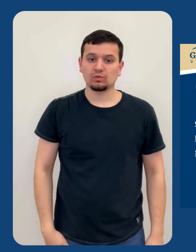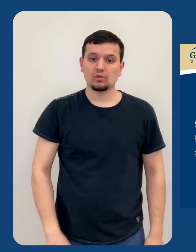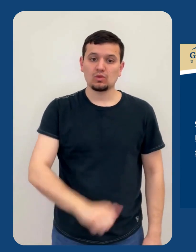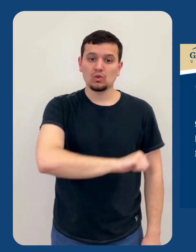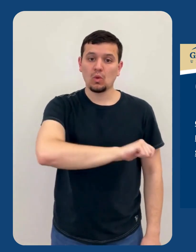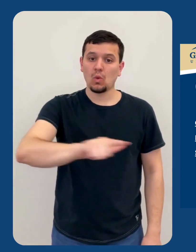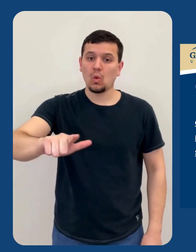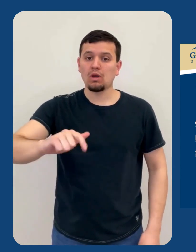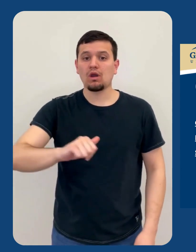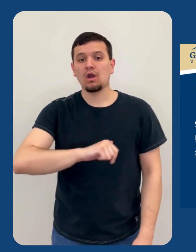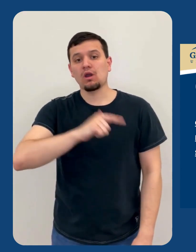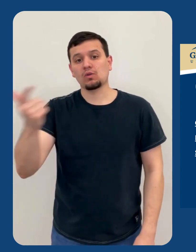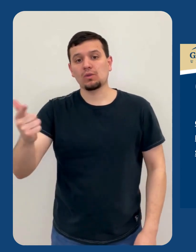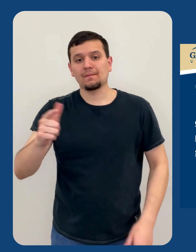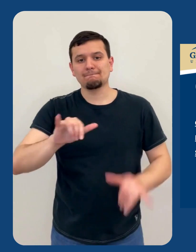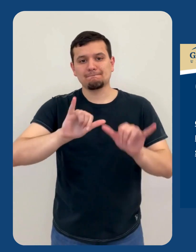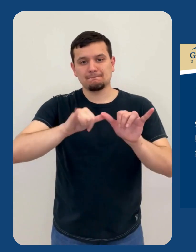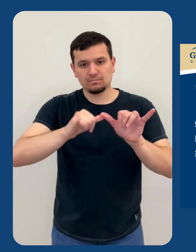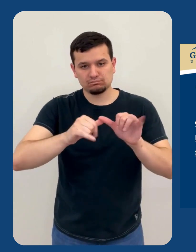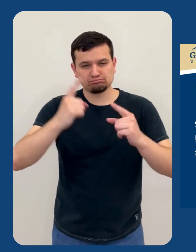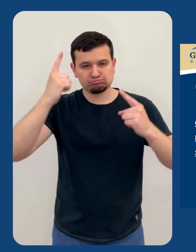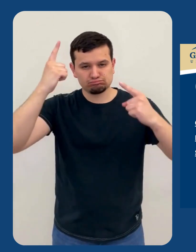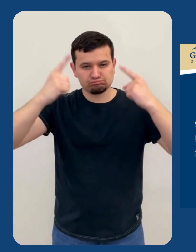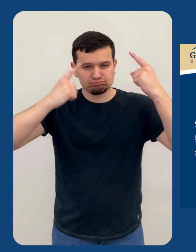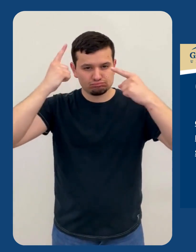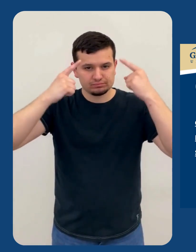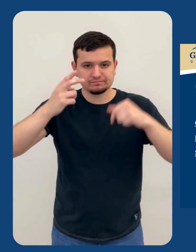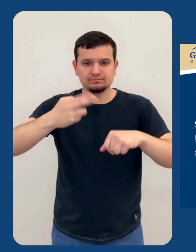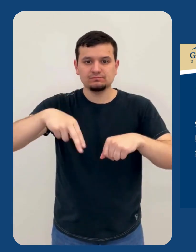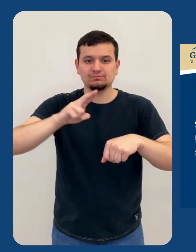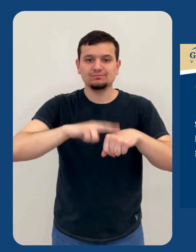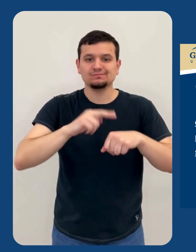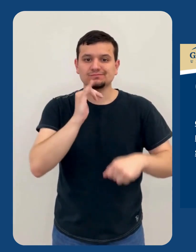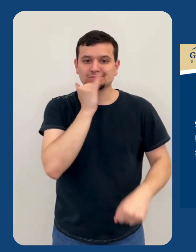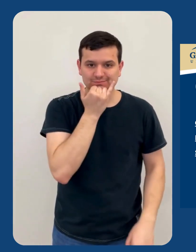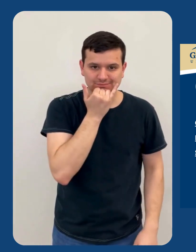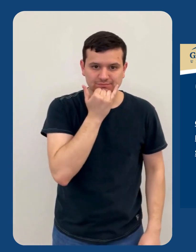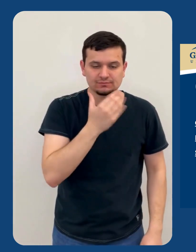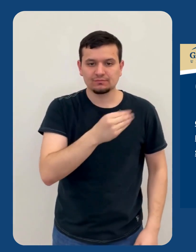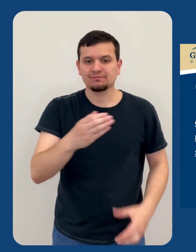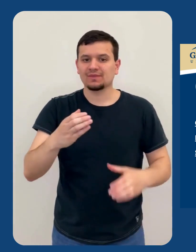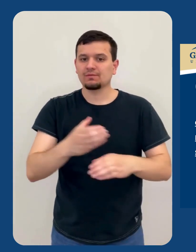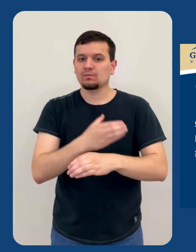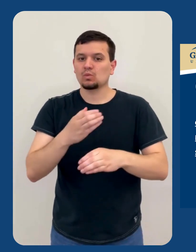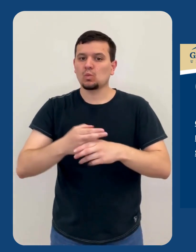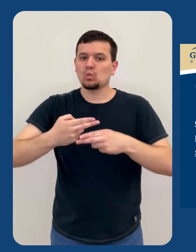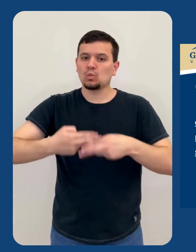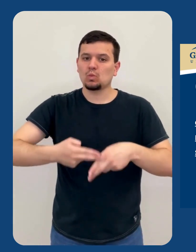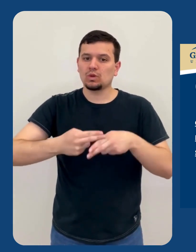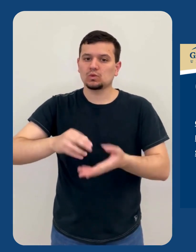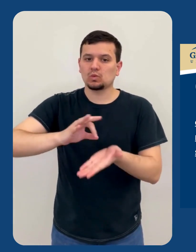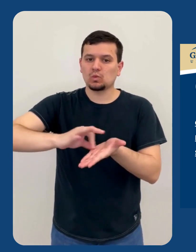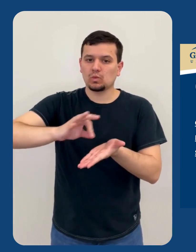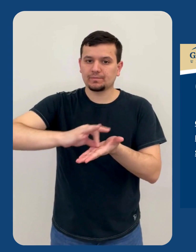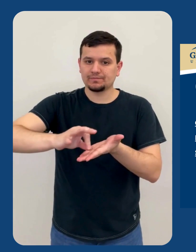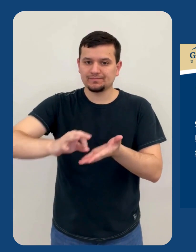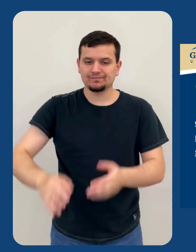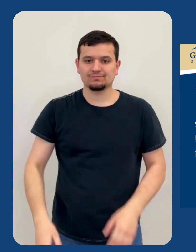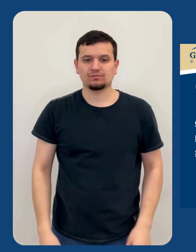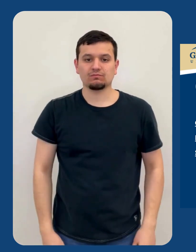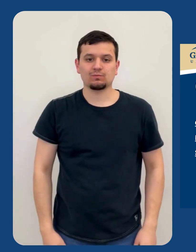All other metrics consider the nature of errors and calculate weighted scores.